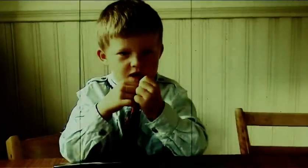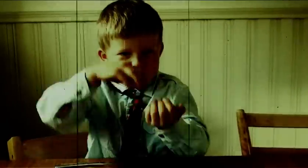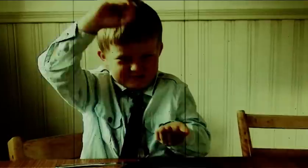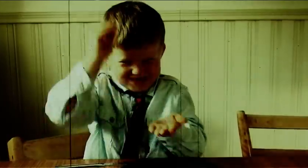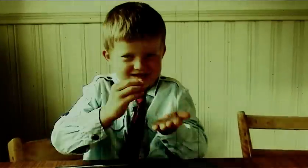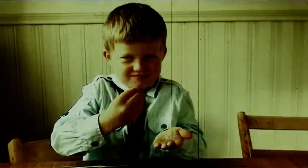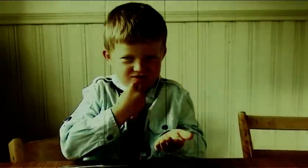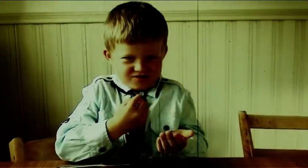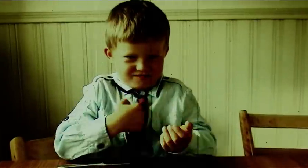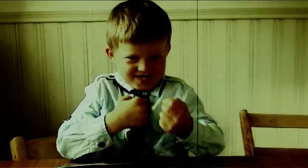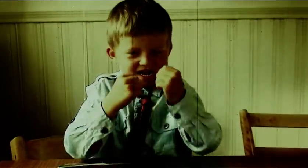There will be less food left to me.